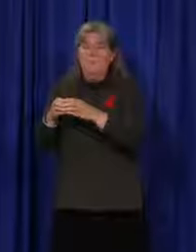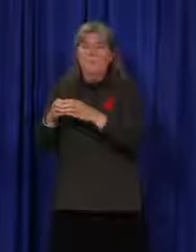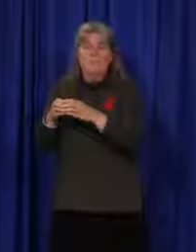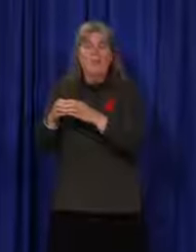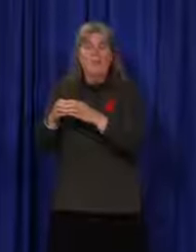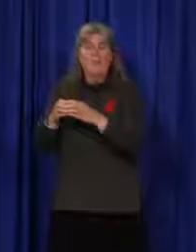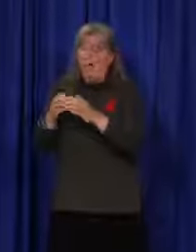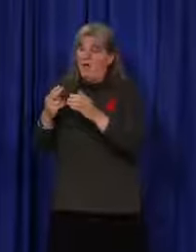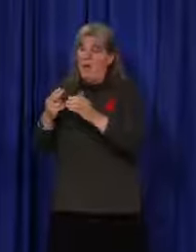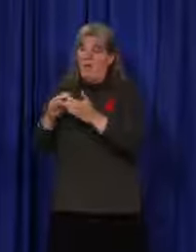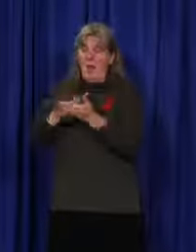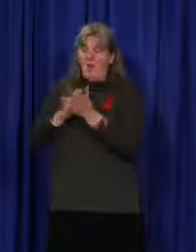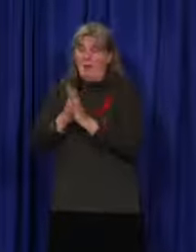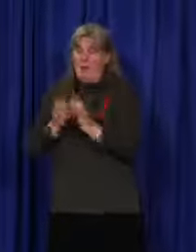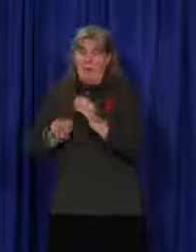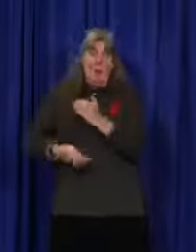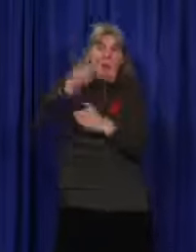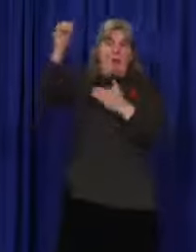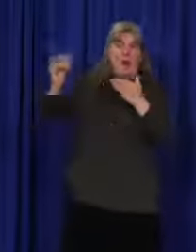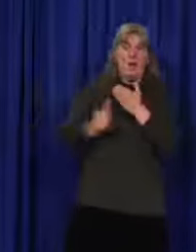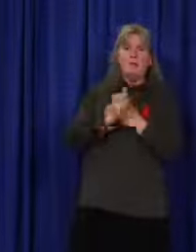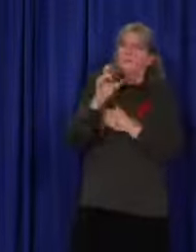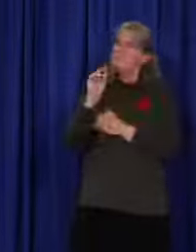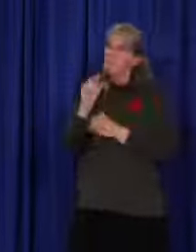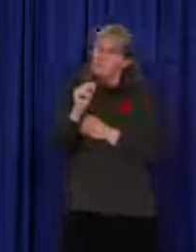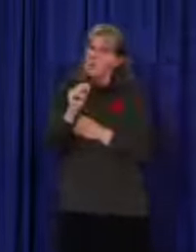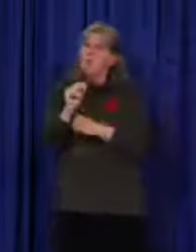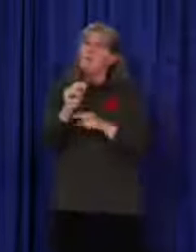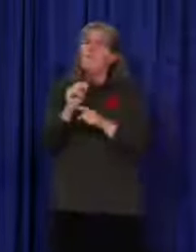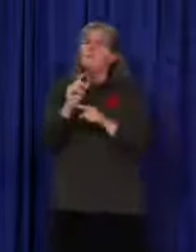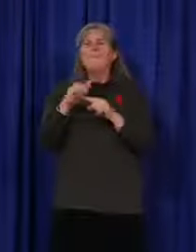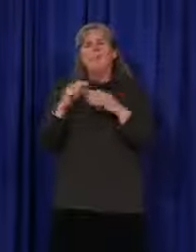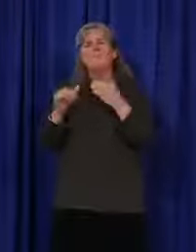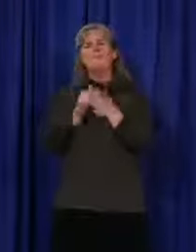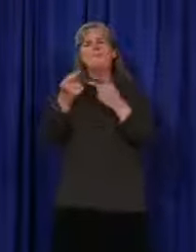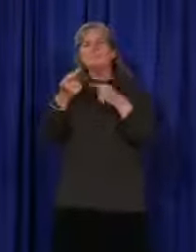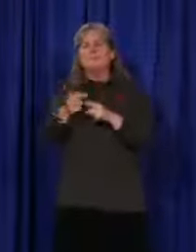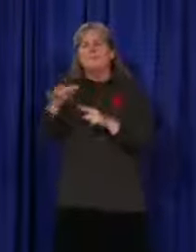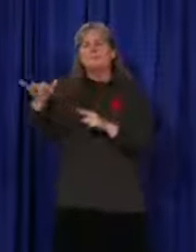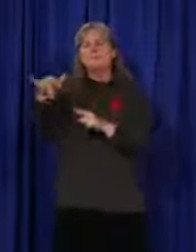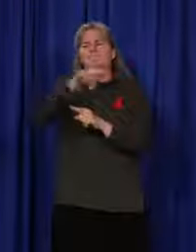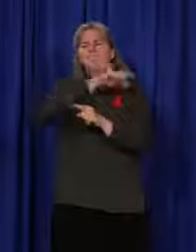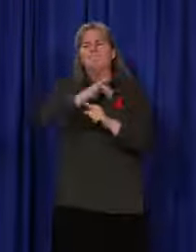incredibly challenging times and what we as government can do to improve well-being across the